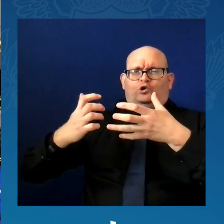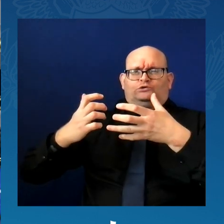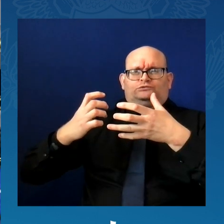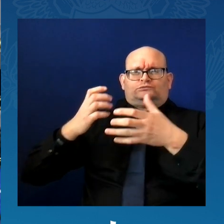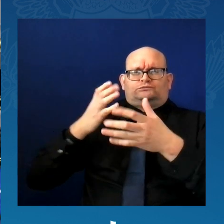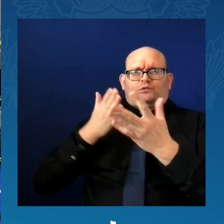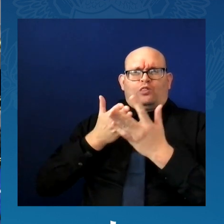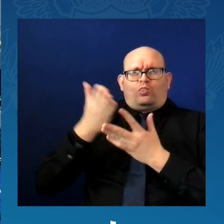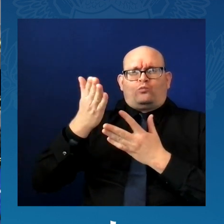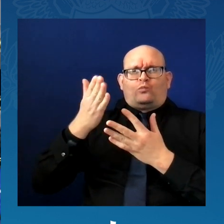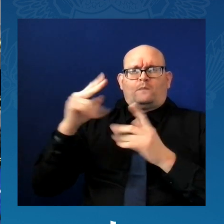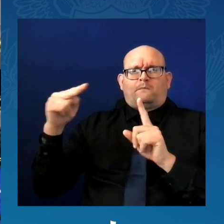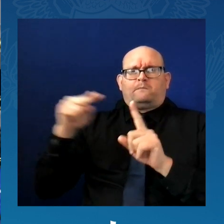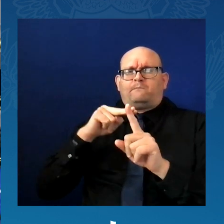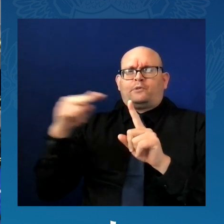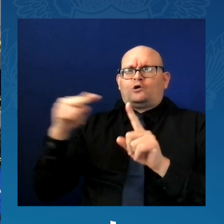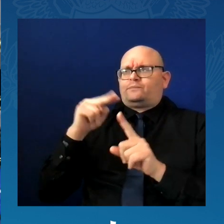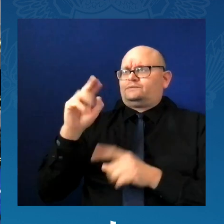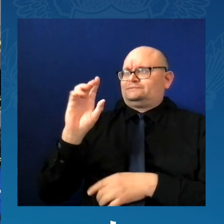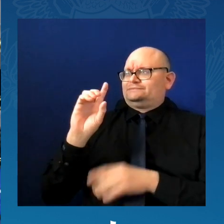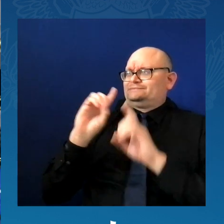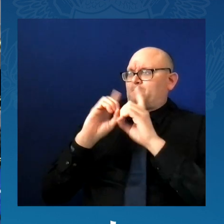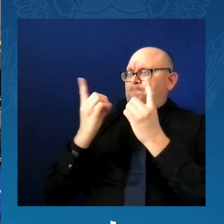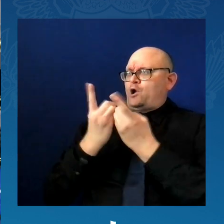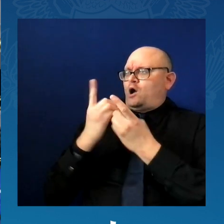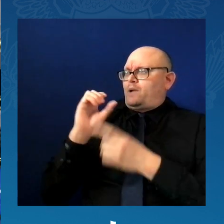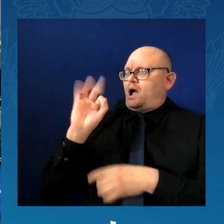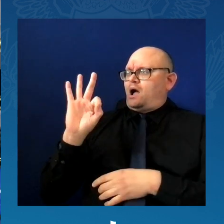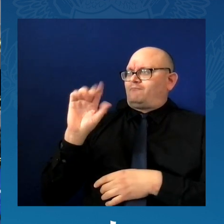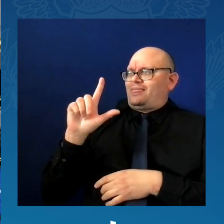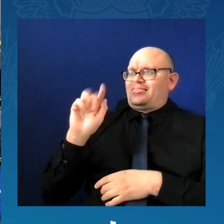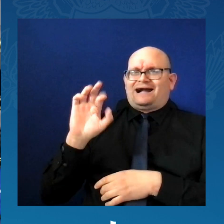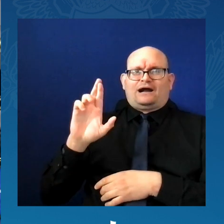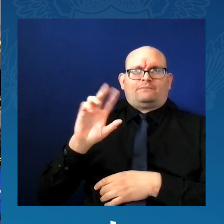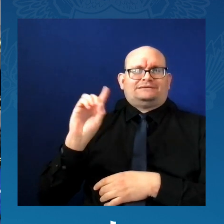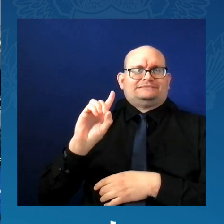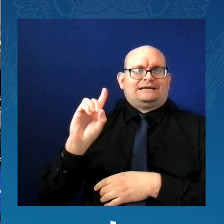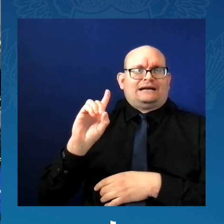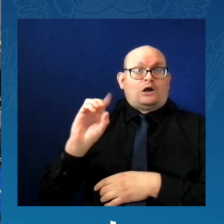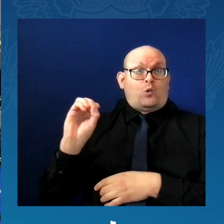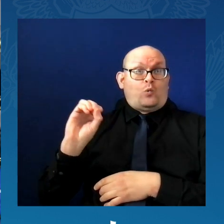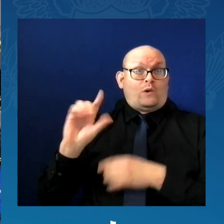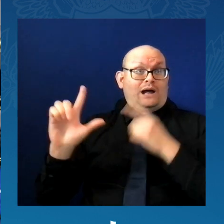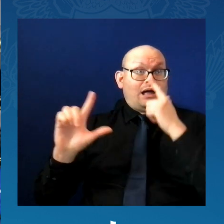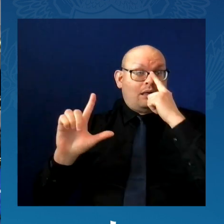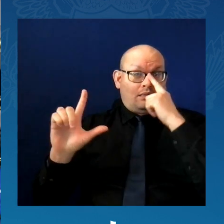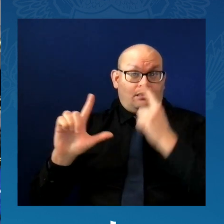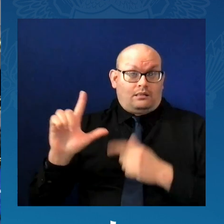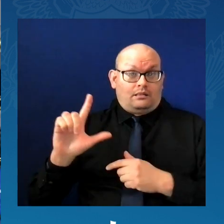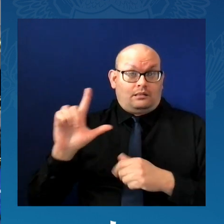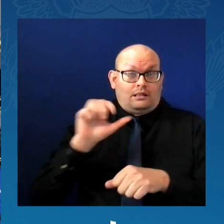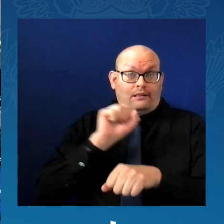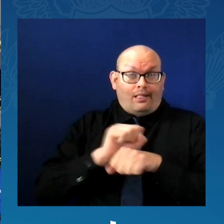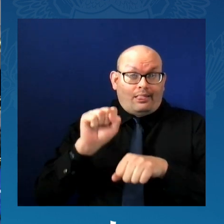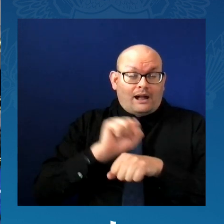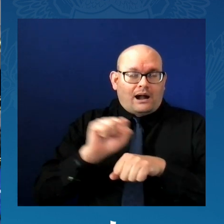and your mission to grow America's labor and workforce in a way that we are competitive and strong.